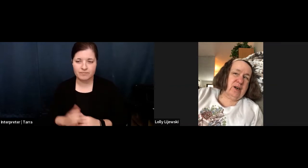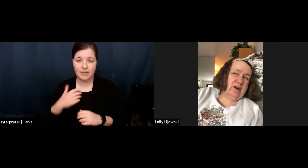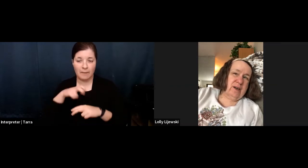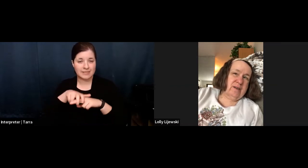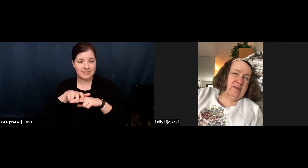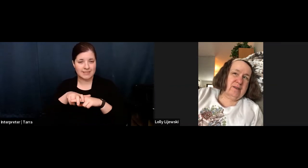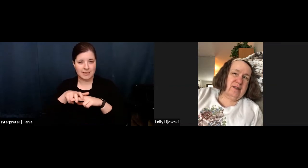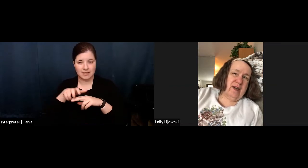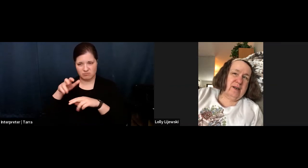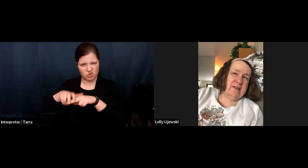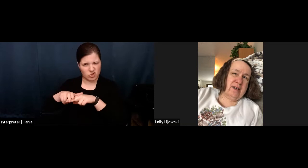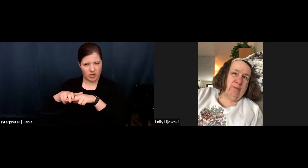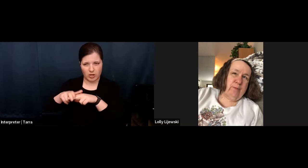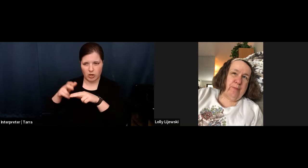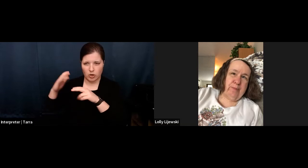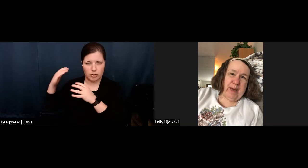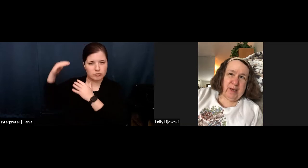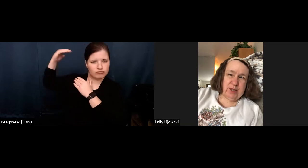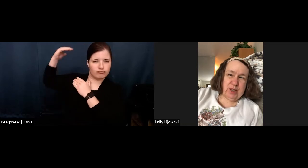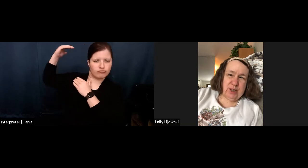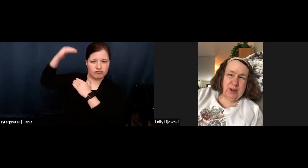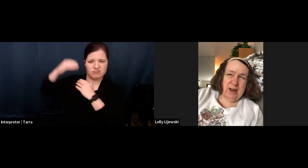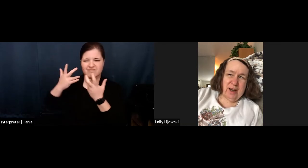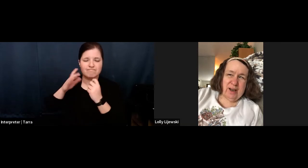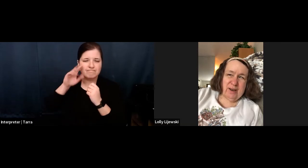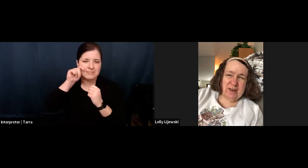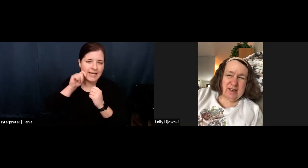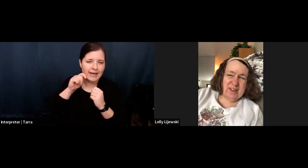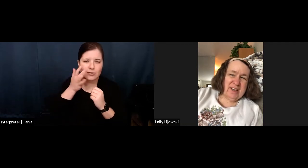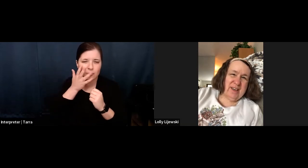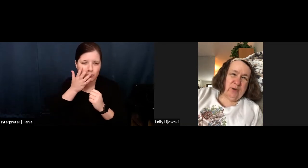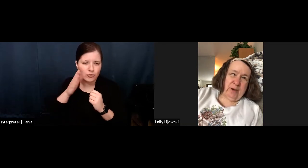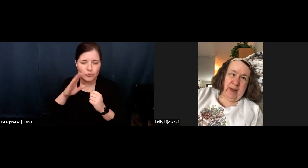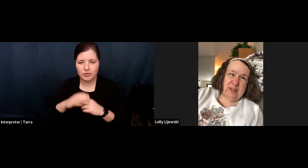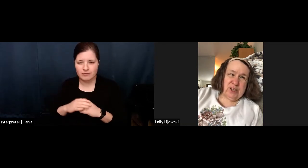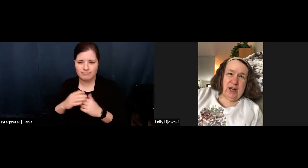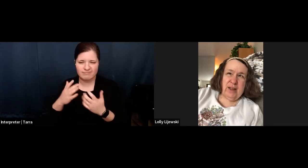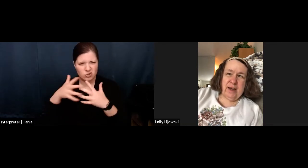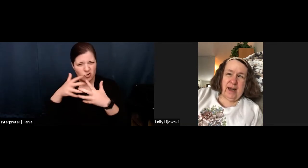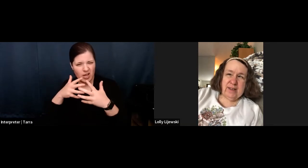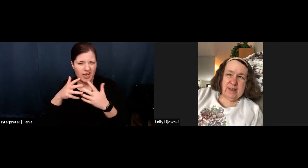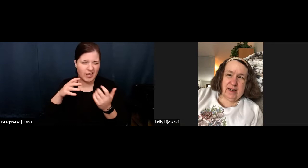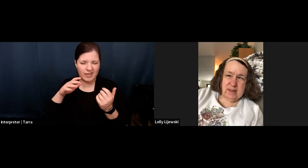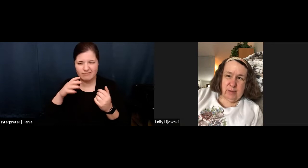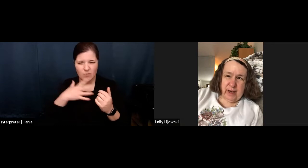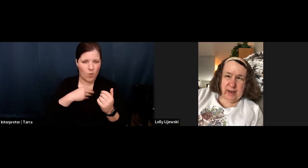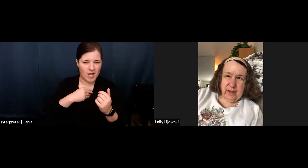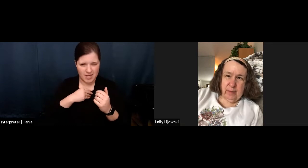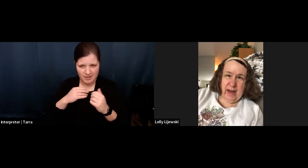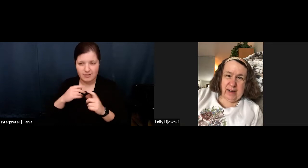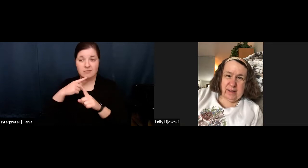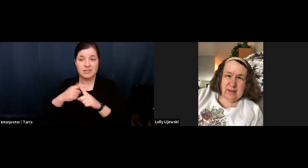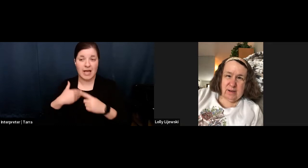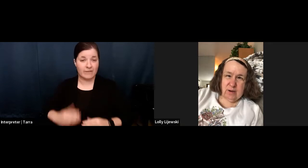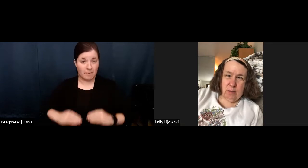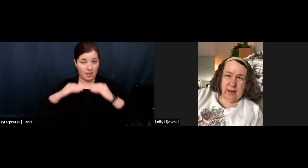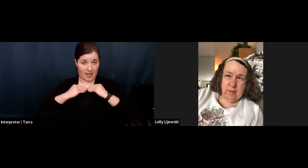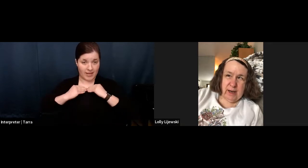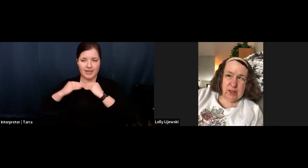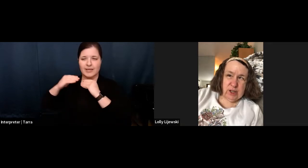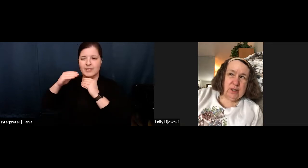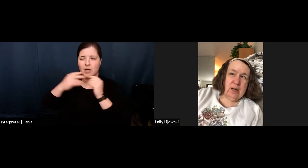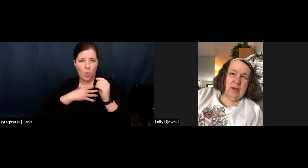I have a floral headband on and a white-colored shirt with a flower -- with flowers in the middle, flower